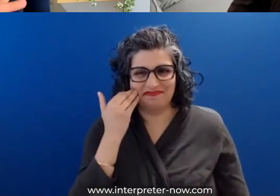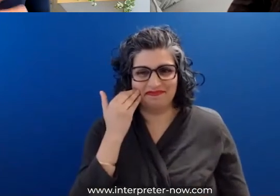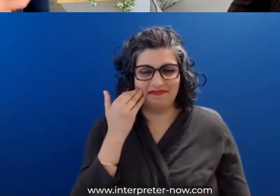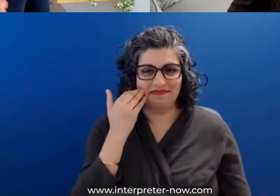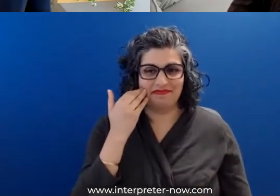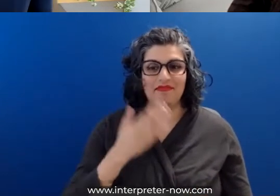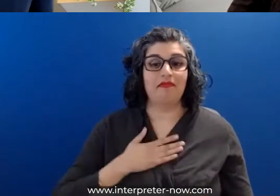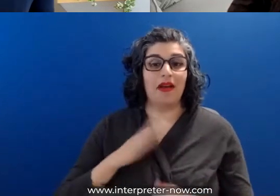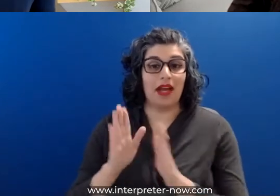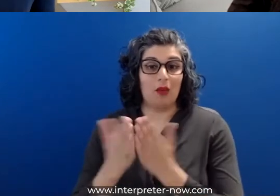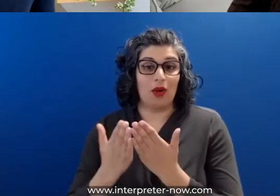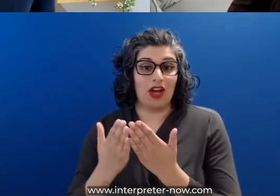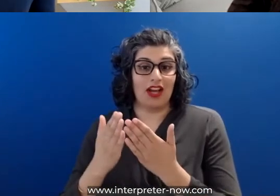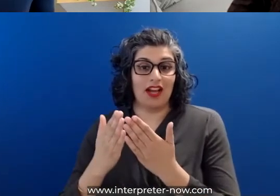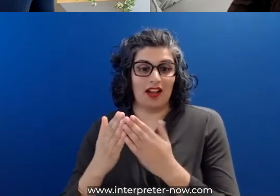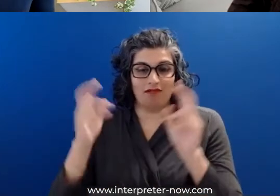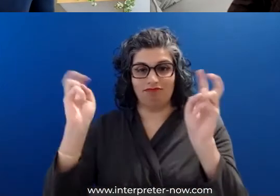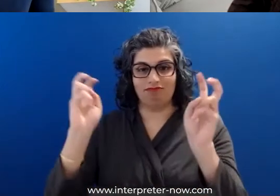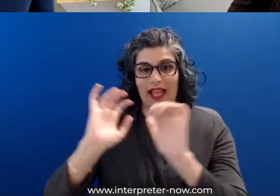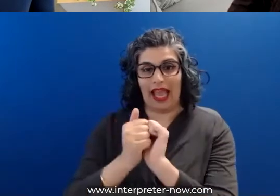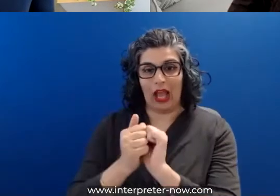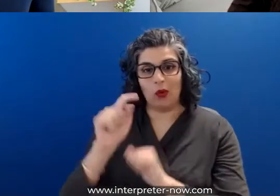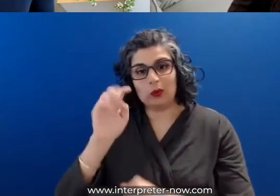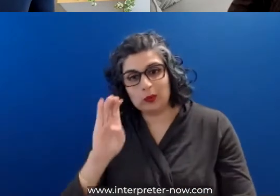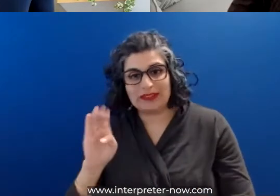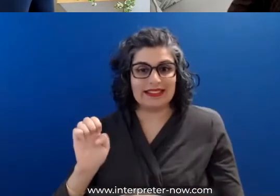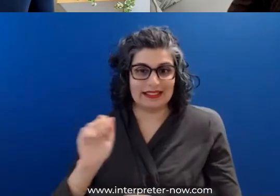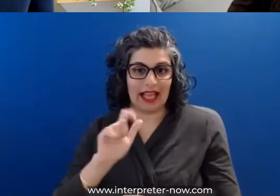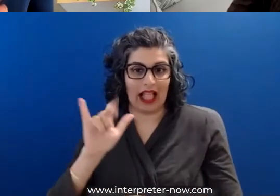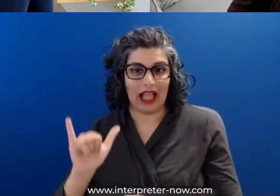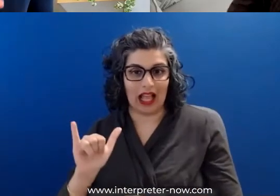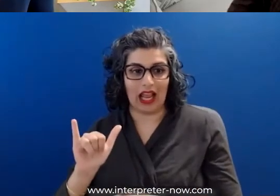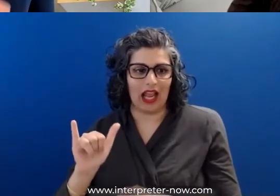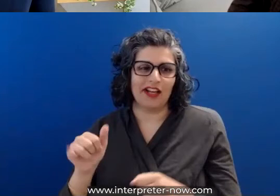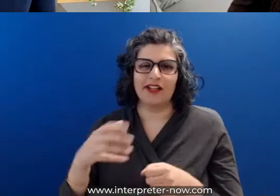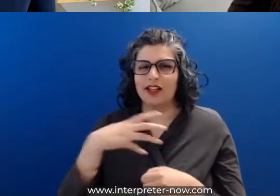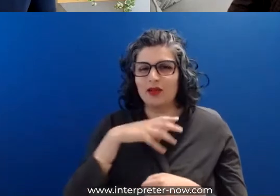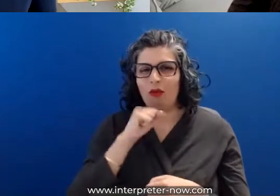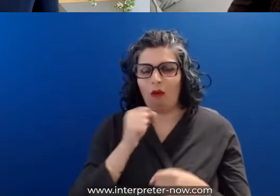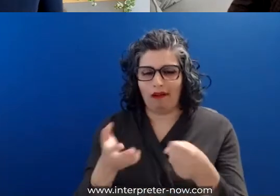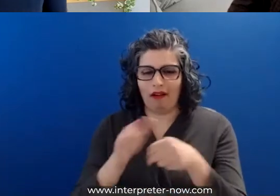to Be an Ally, with an orange cover, with writing that you can probably barely read